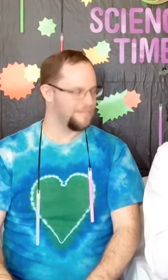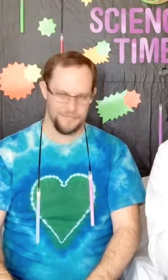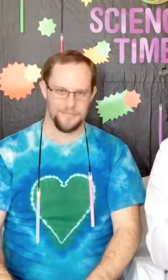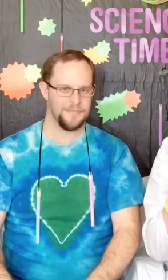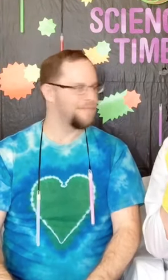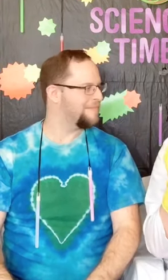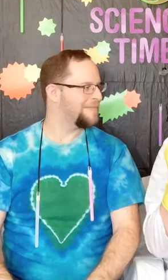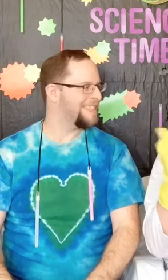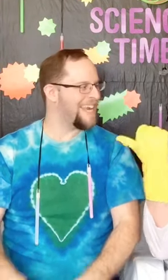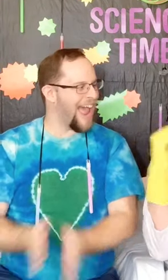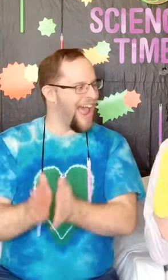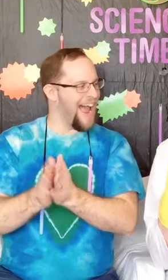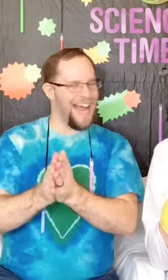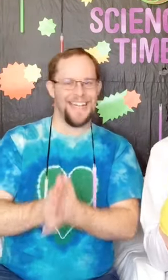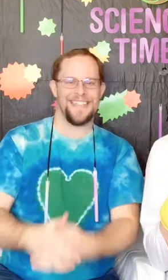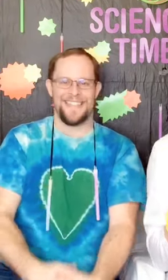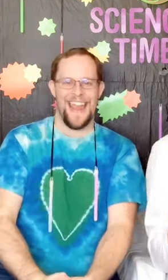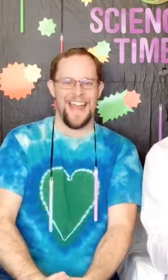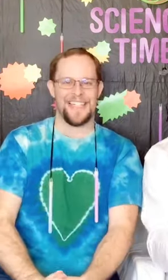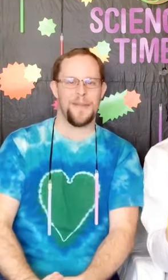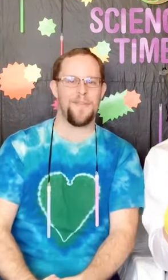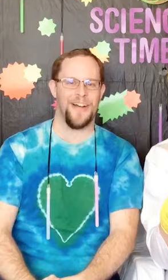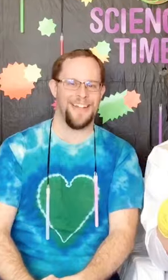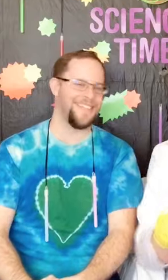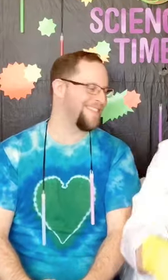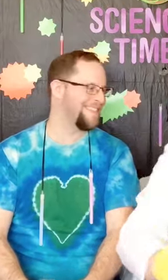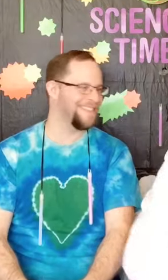be Bedtime Stories with Mr. Aaron. AARON: Yeah, it's going to be fun. CALI: Yes, have a